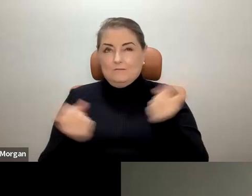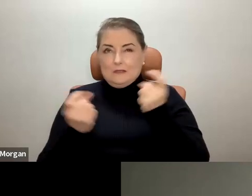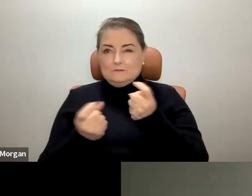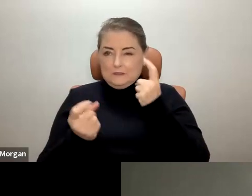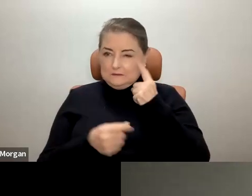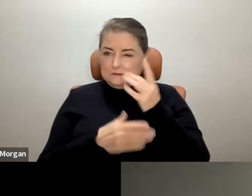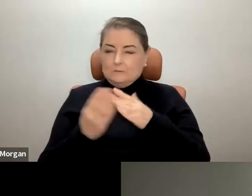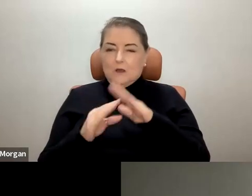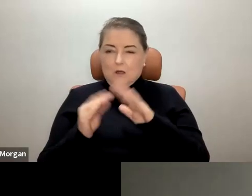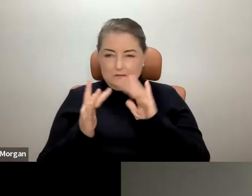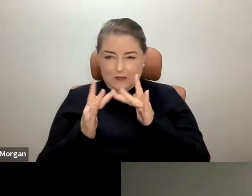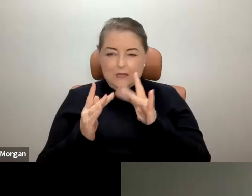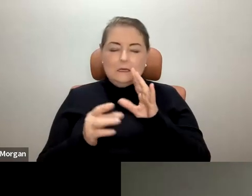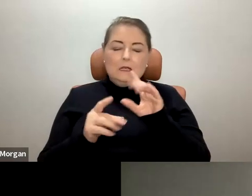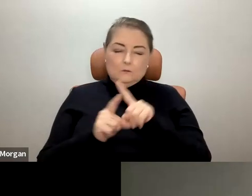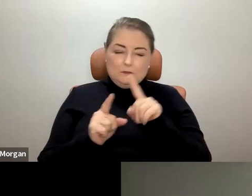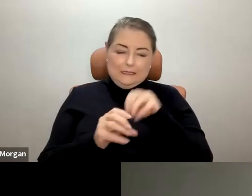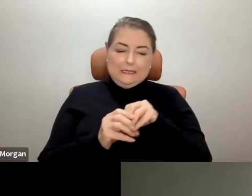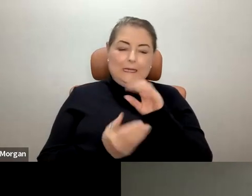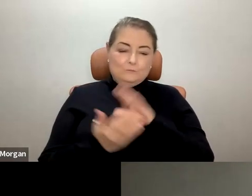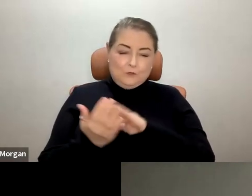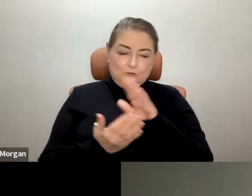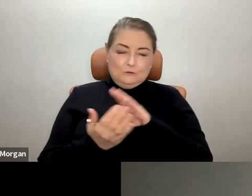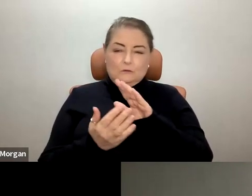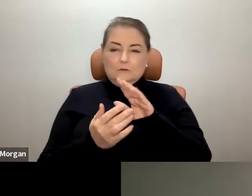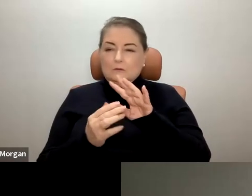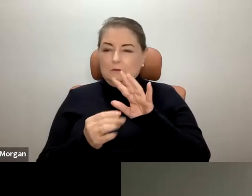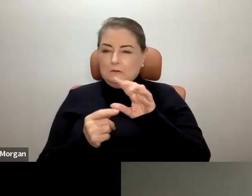that are online as well as in person throughout all five